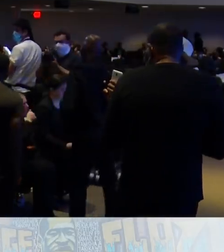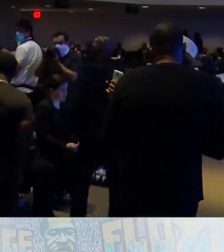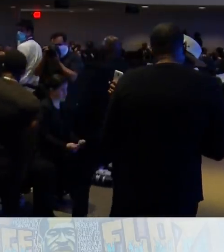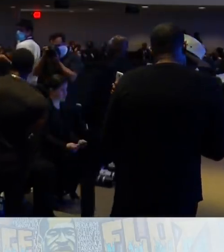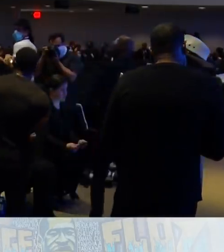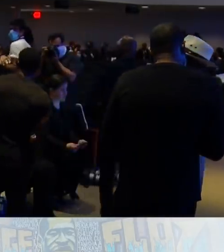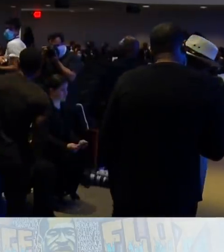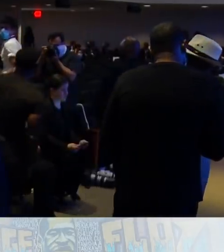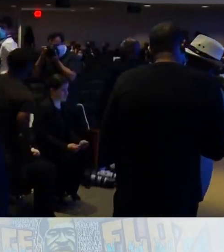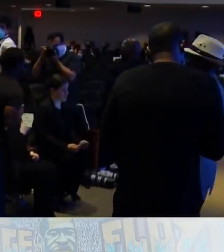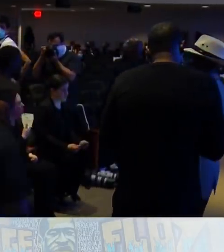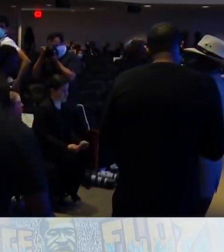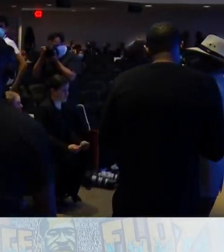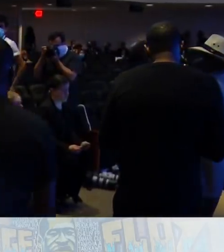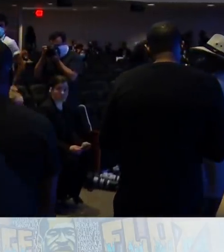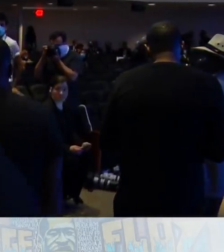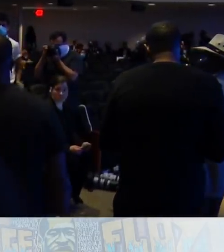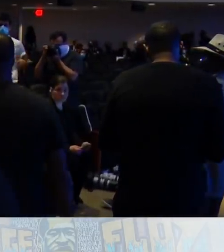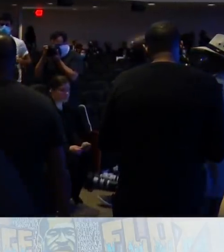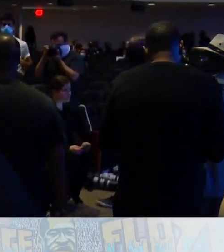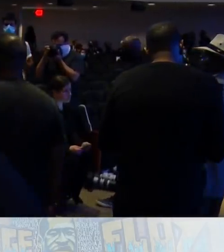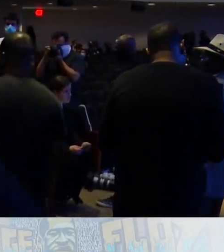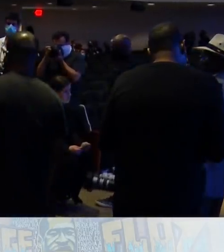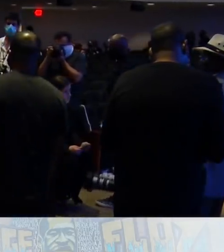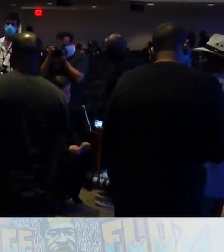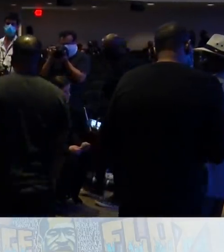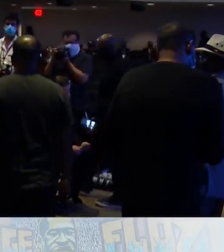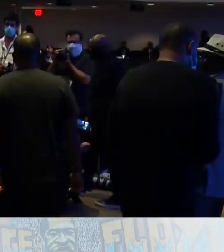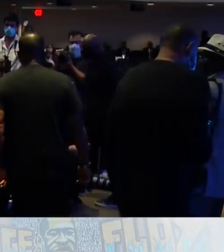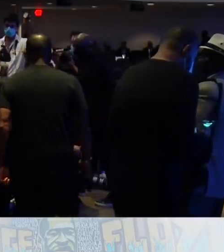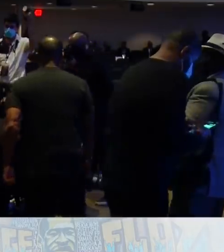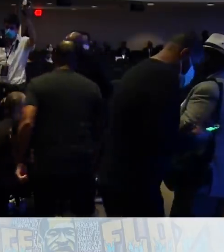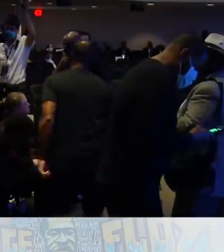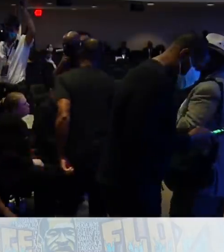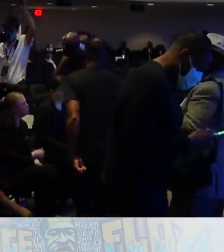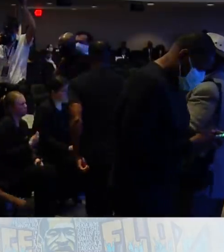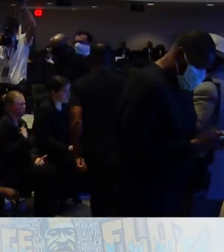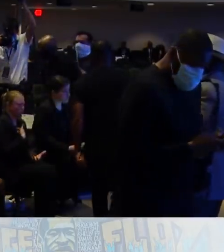CAN BEAR EVEN THOUGH I WALK THROUGH THE VALLEY OF THE SHADOW